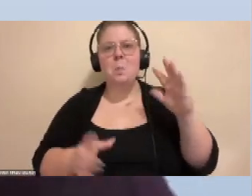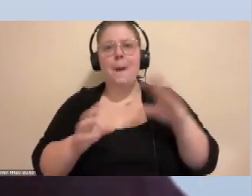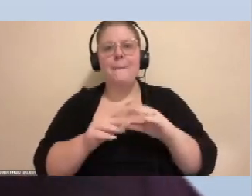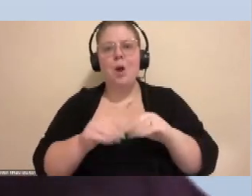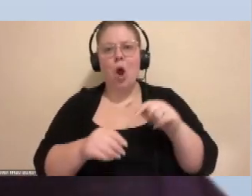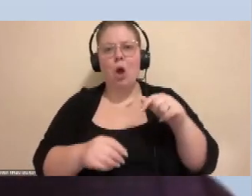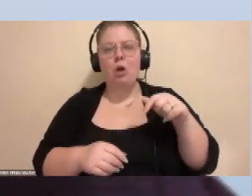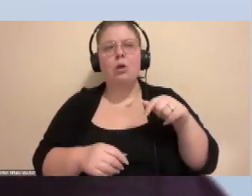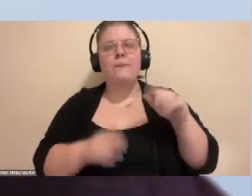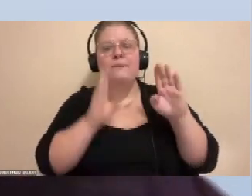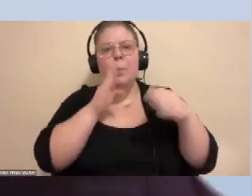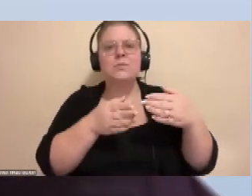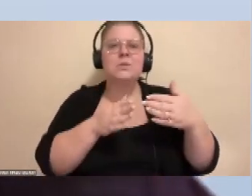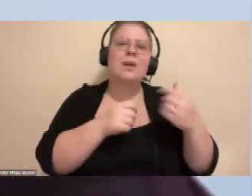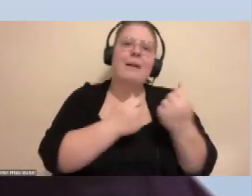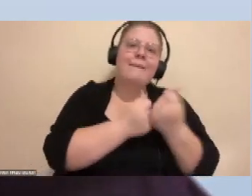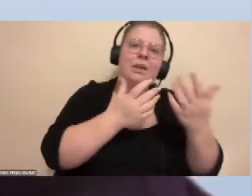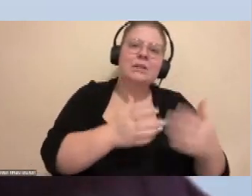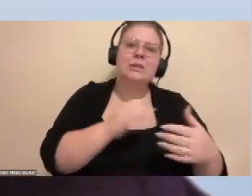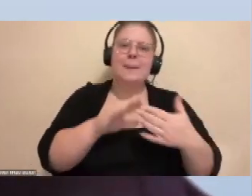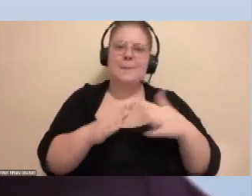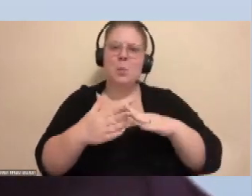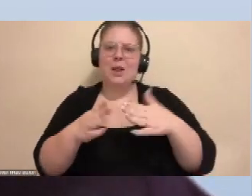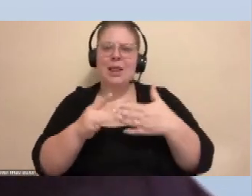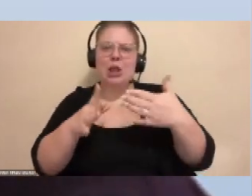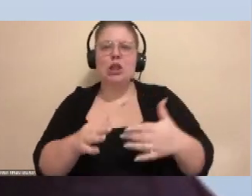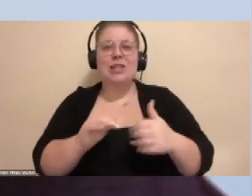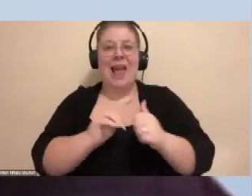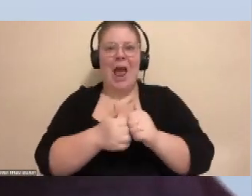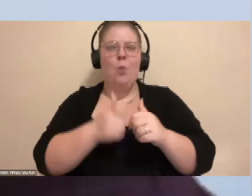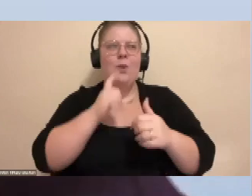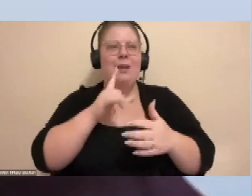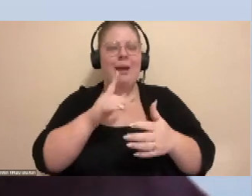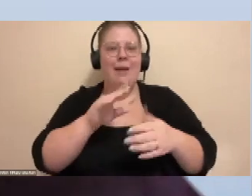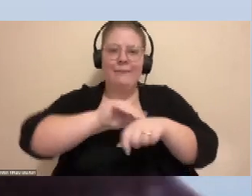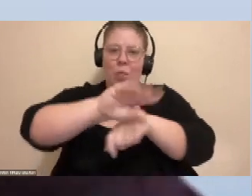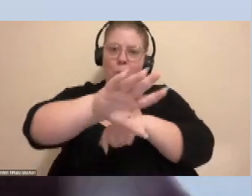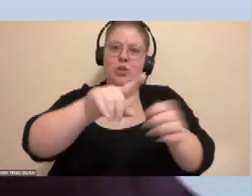community leaders can guide researchers and what research researchers needed.